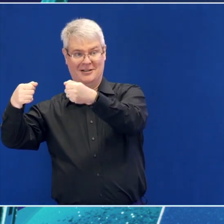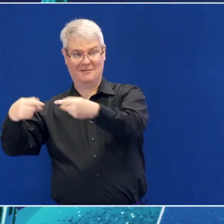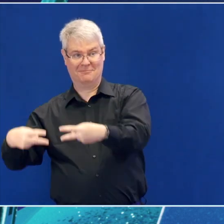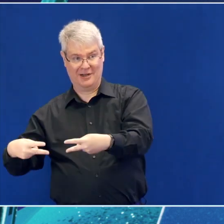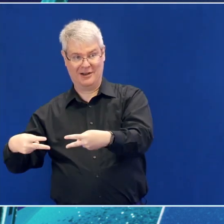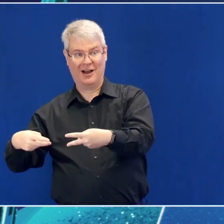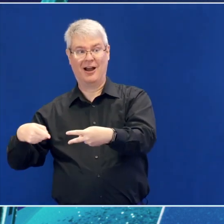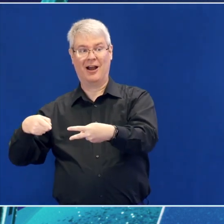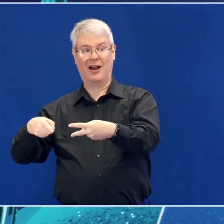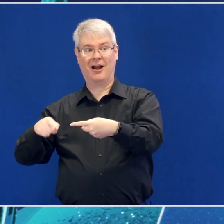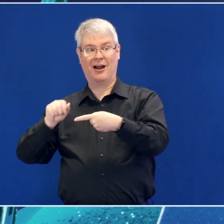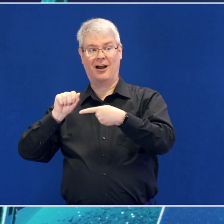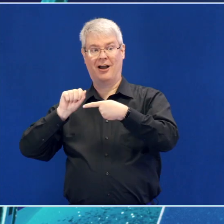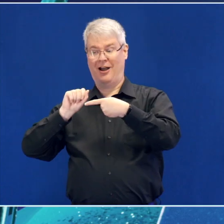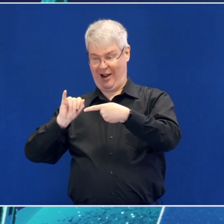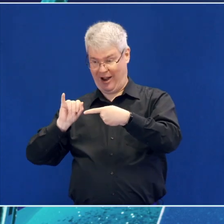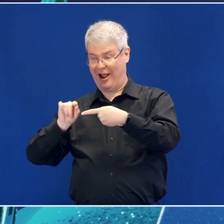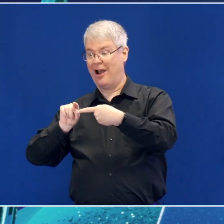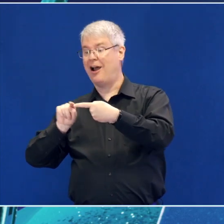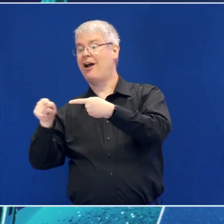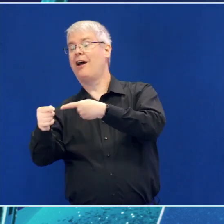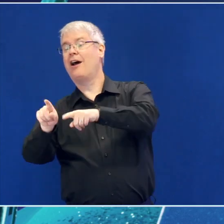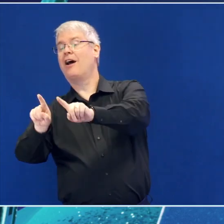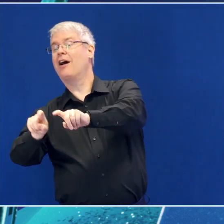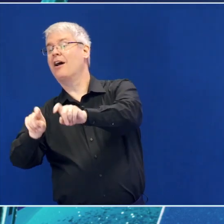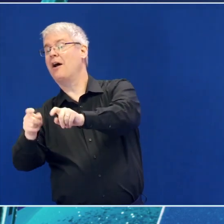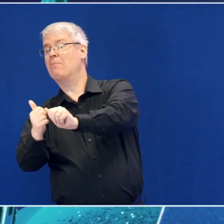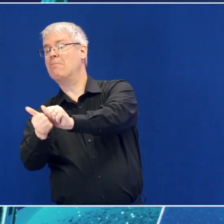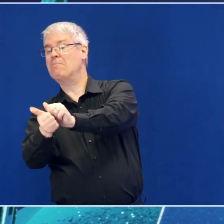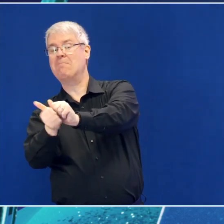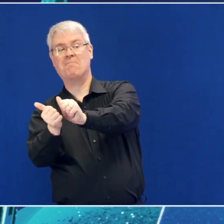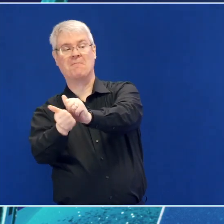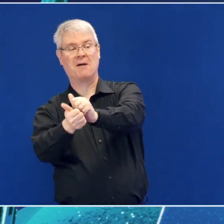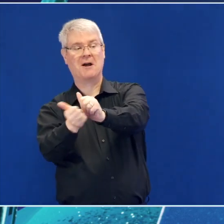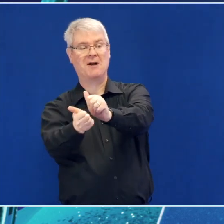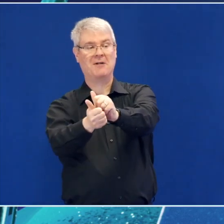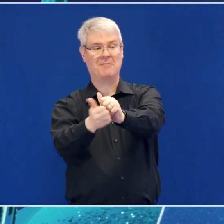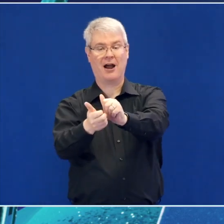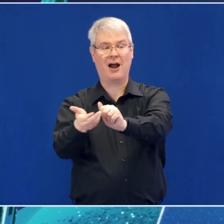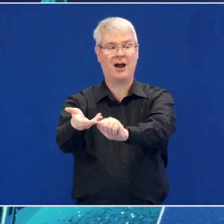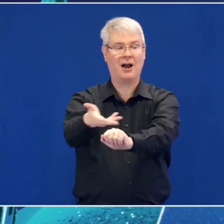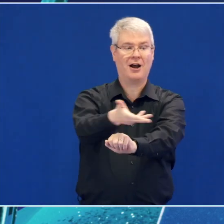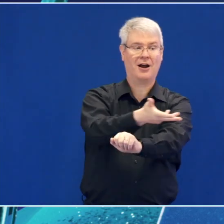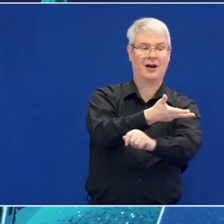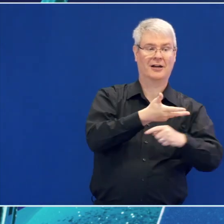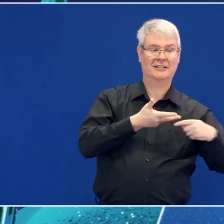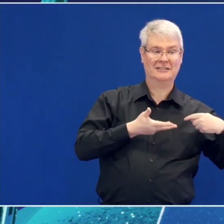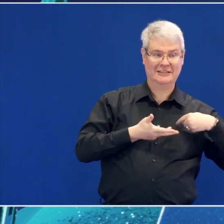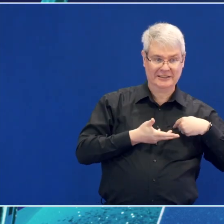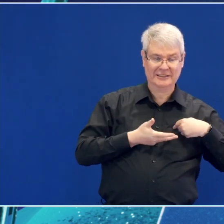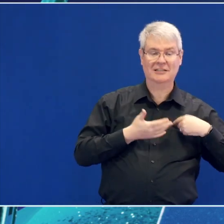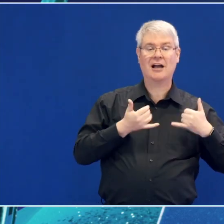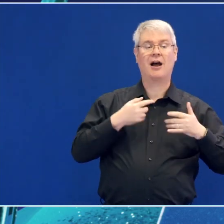because like in my research I'm focusing on a lot of HTML code, the semantic structure is not exactly accessible